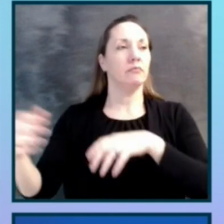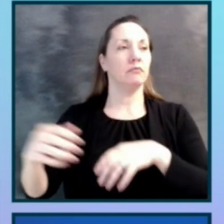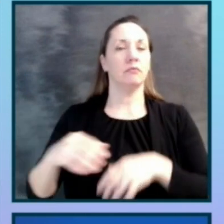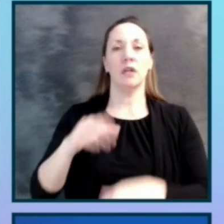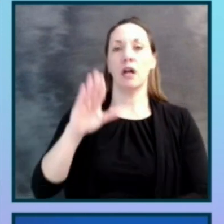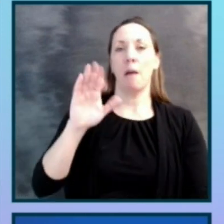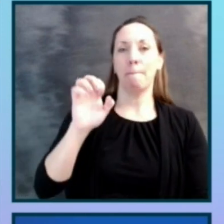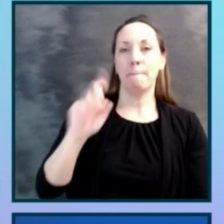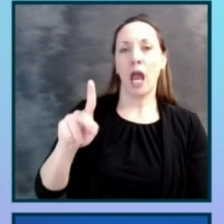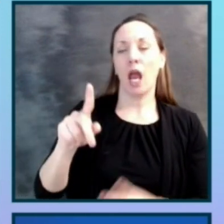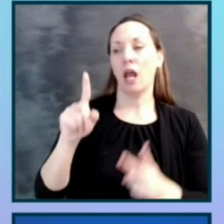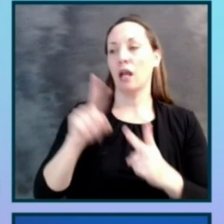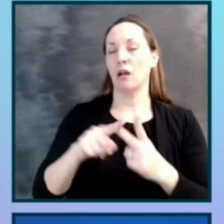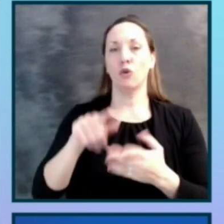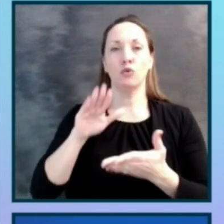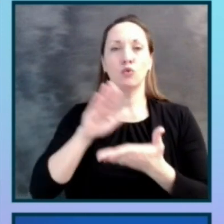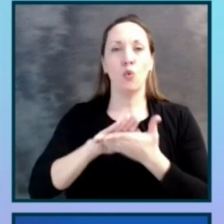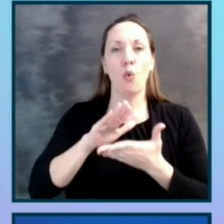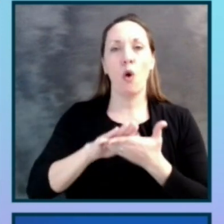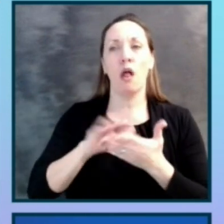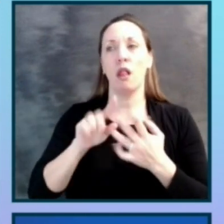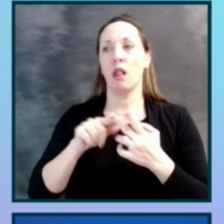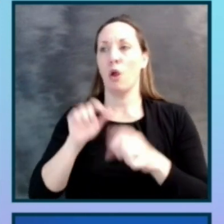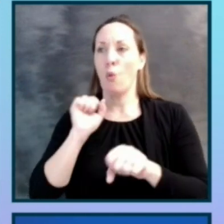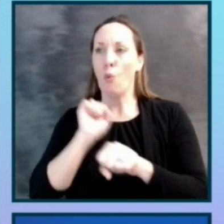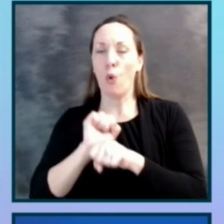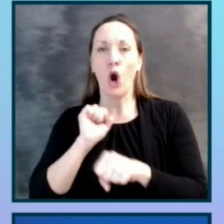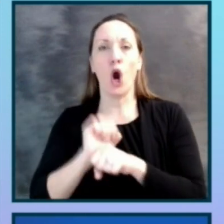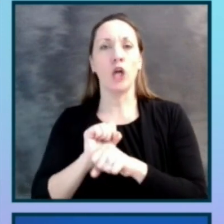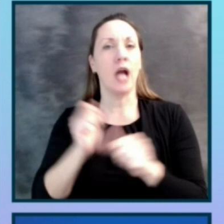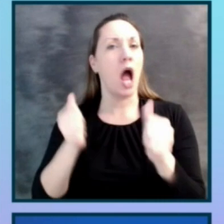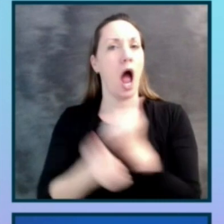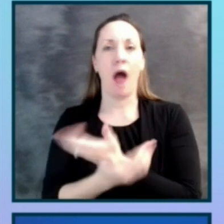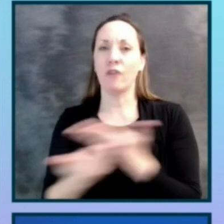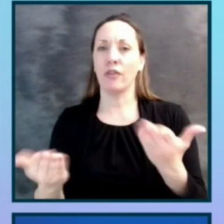everything went online. And so you, what you wound up seeing is remote tools